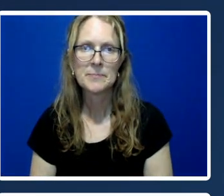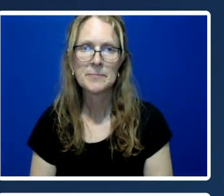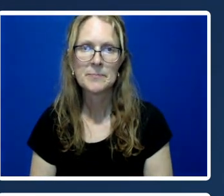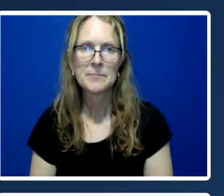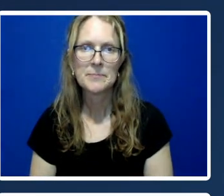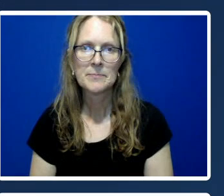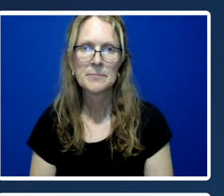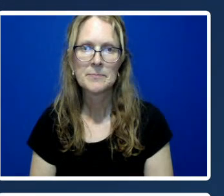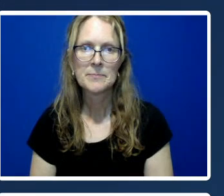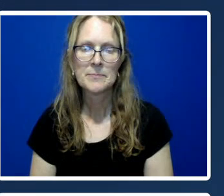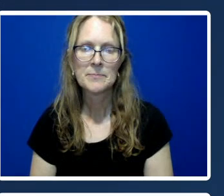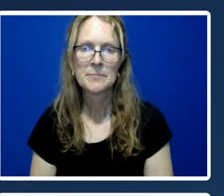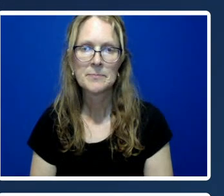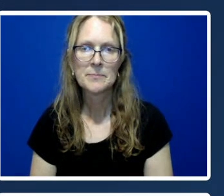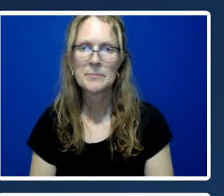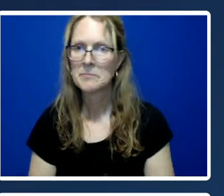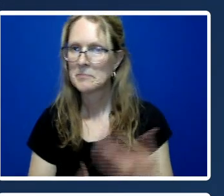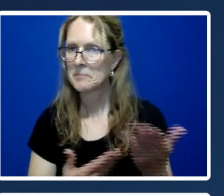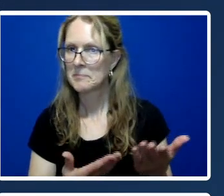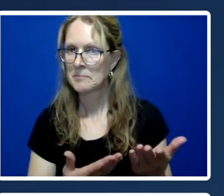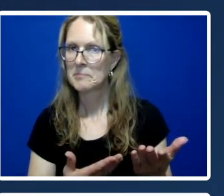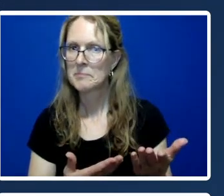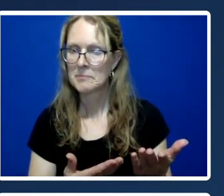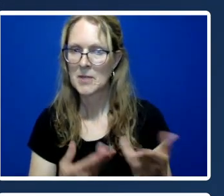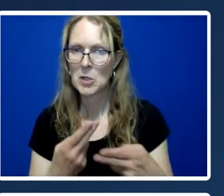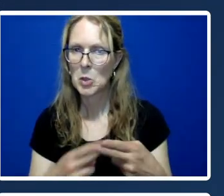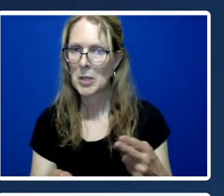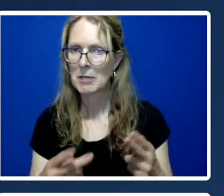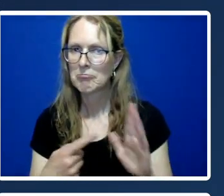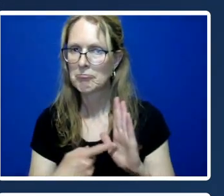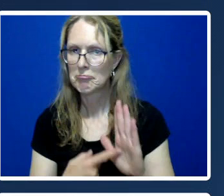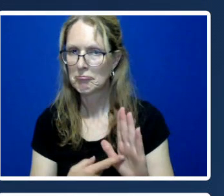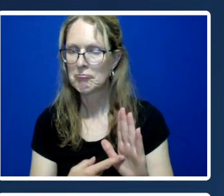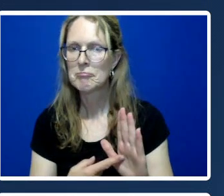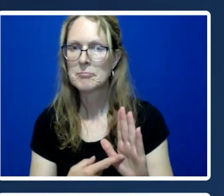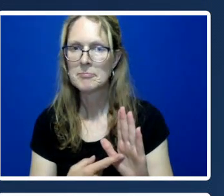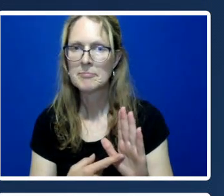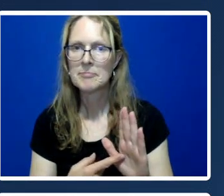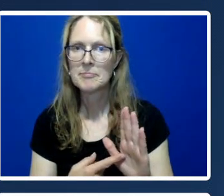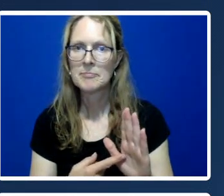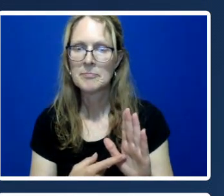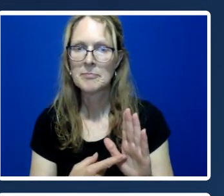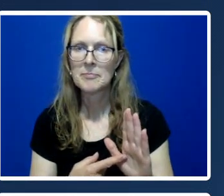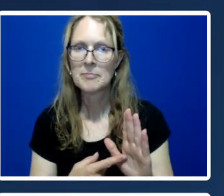This is a quick view of Spark!. The traveling exhibit Spark! looks at kind of, you know,